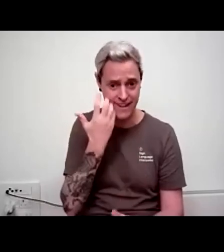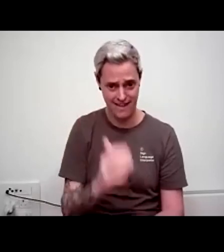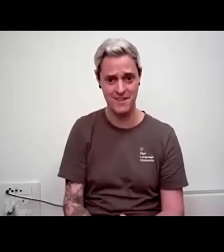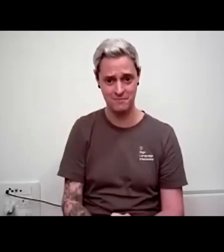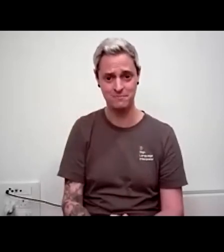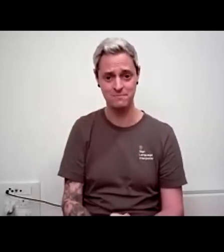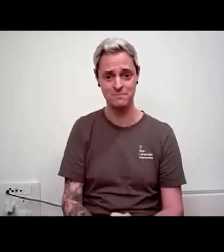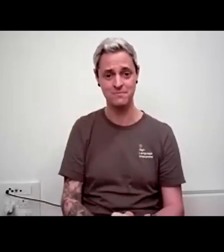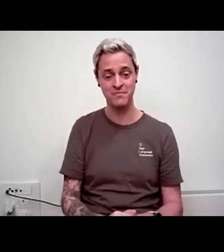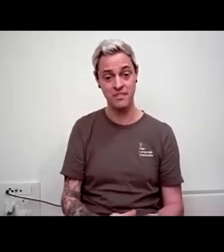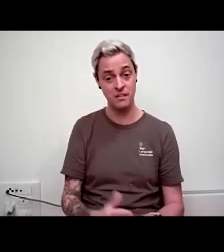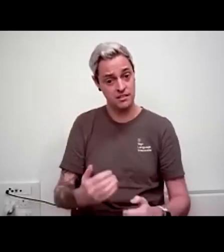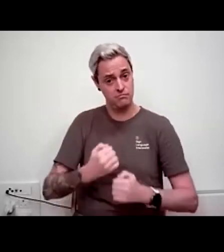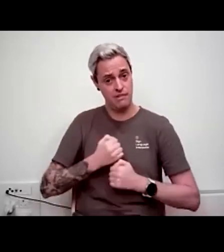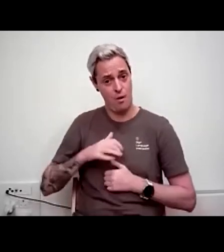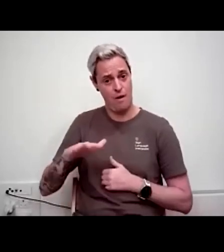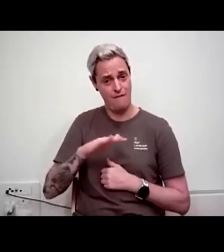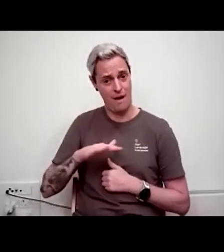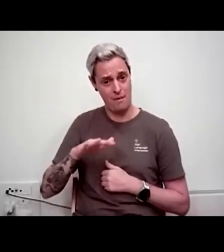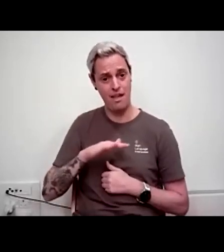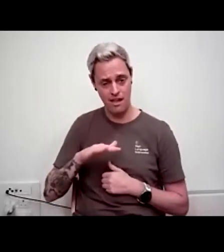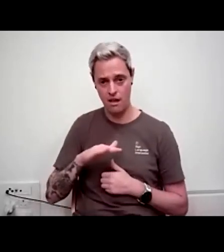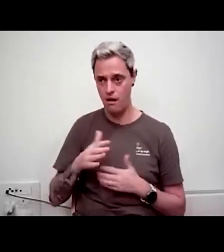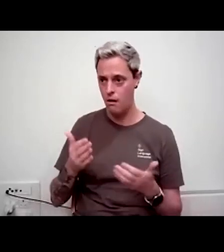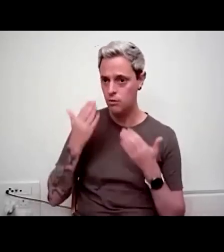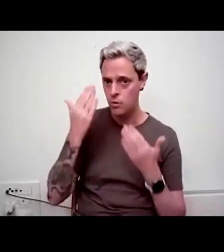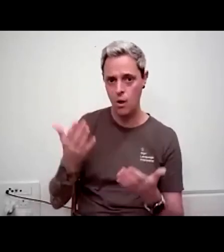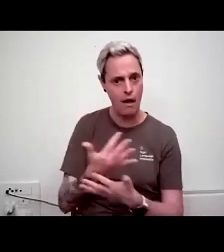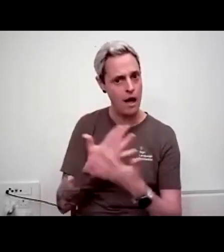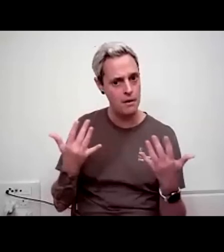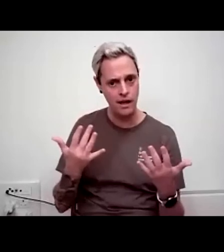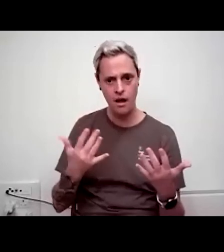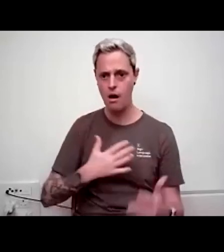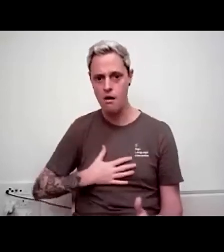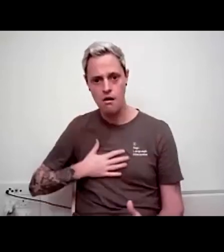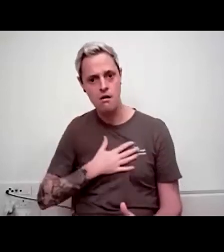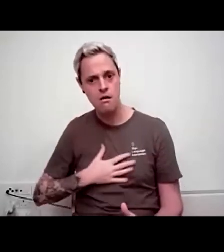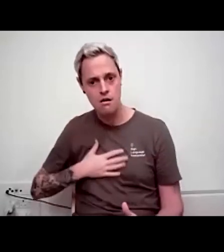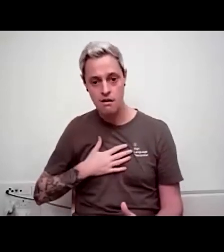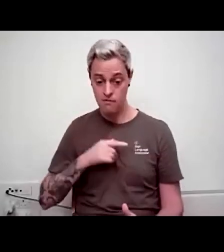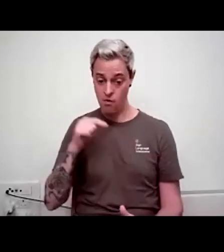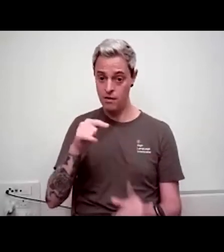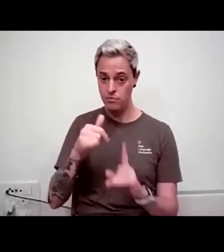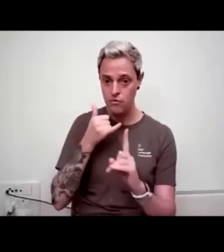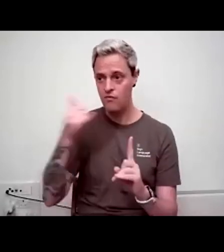As a family we've lost count of the times people have told us how moved they were to receive these phone calls.